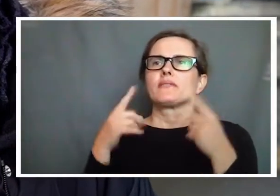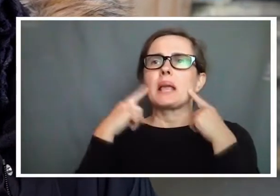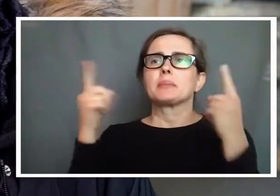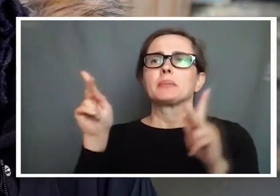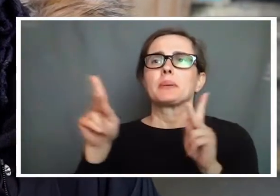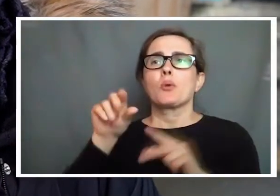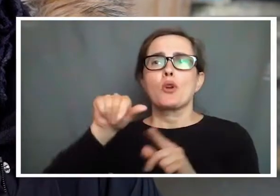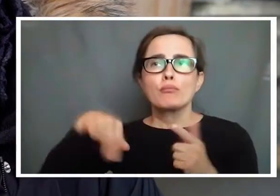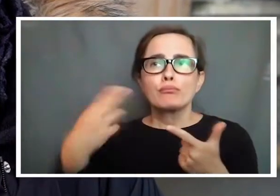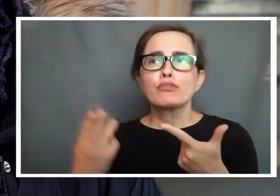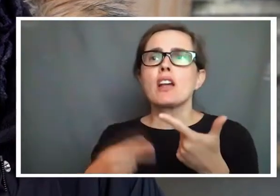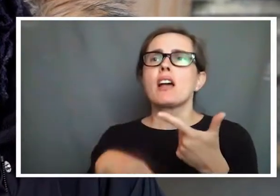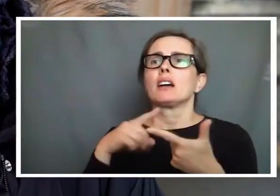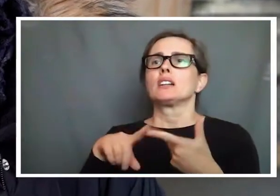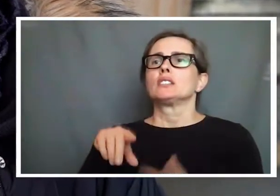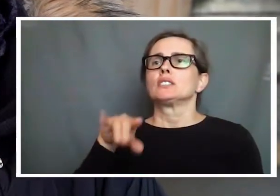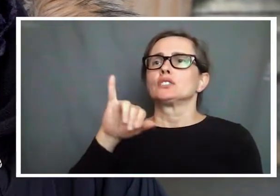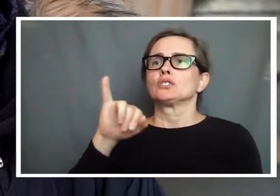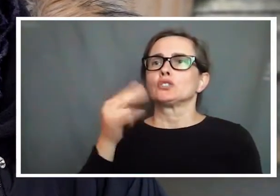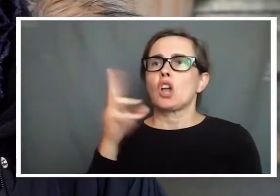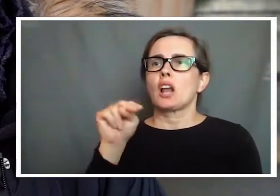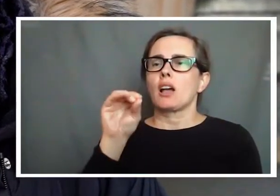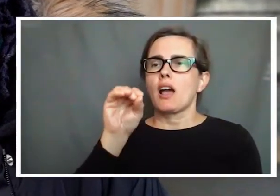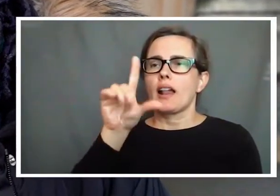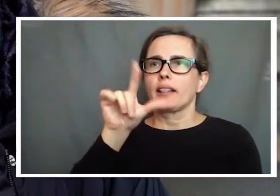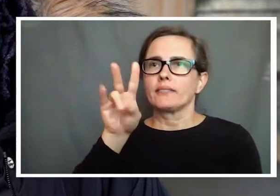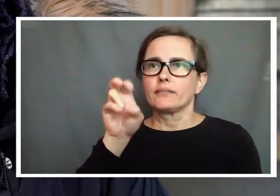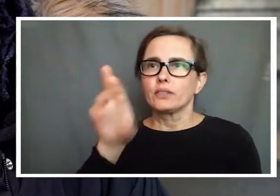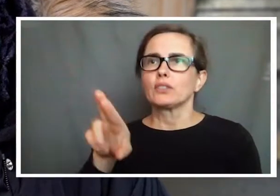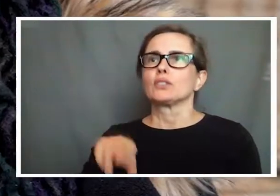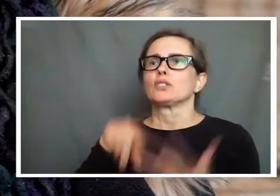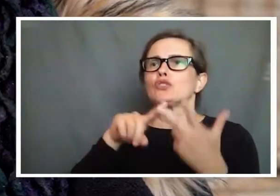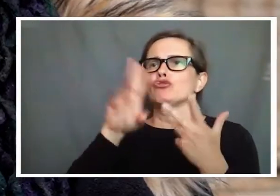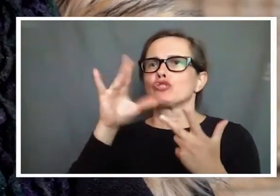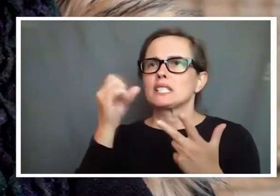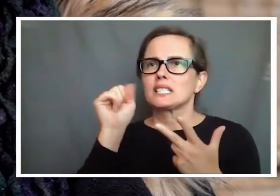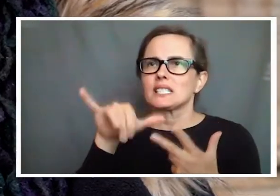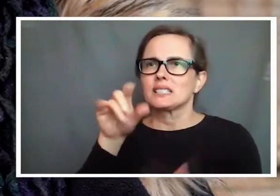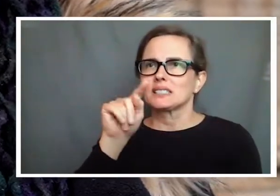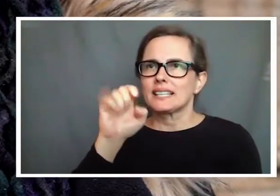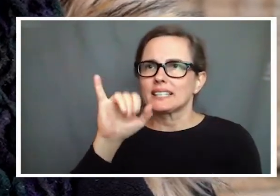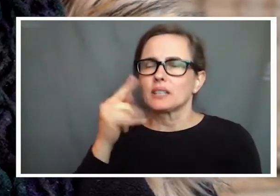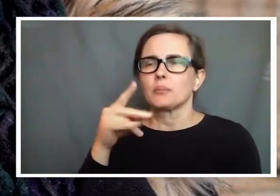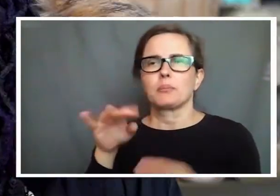to John Oliver to Chrissy Teigen talk about it, tweet about it and care about it. But access to voting isn't guaranteed.